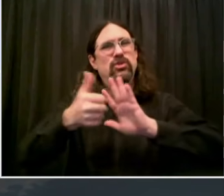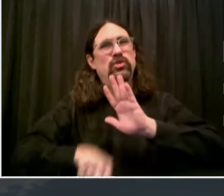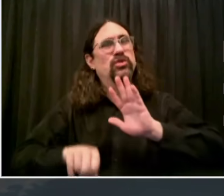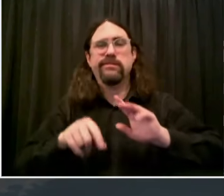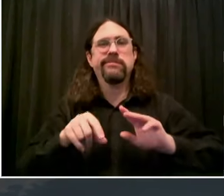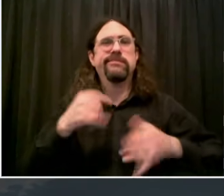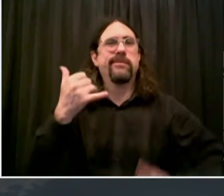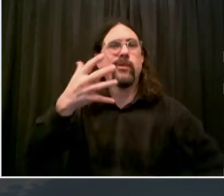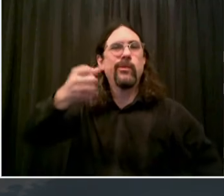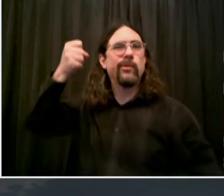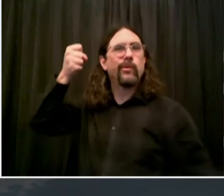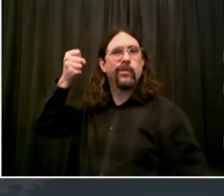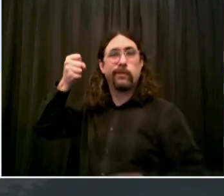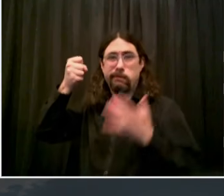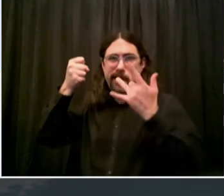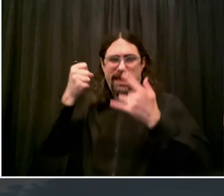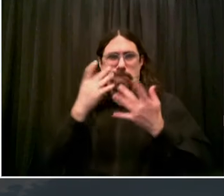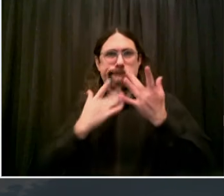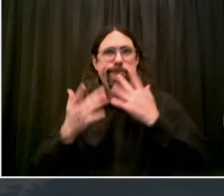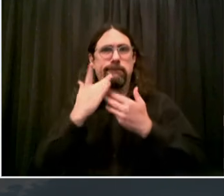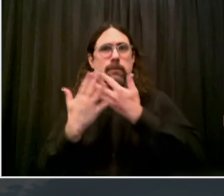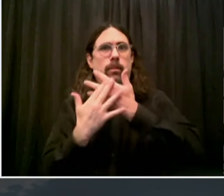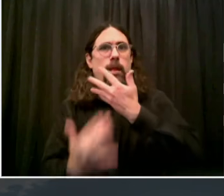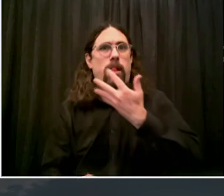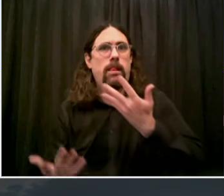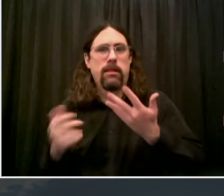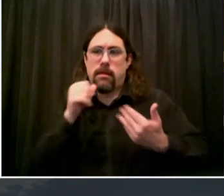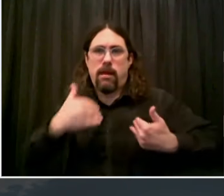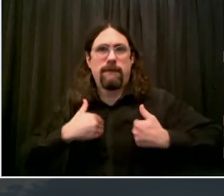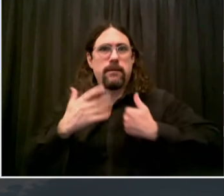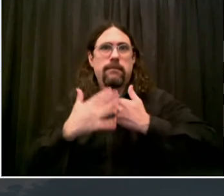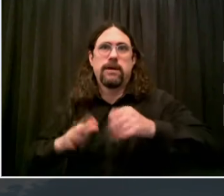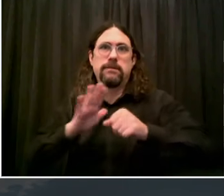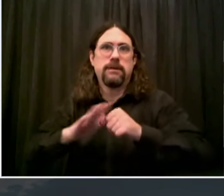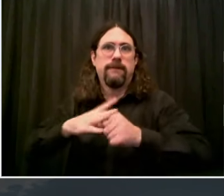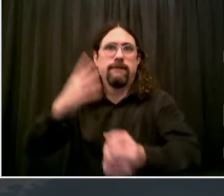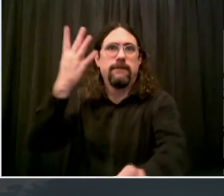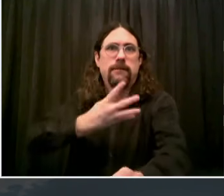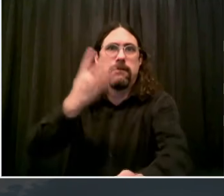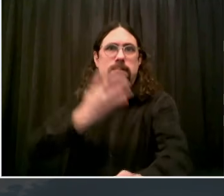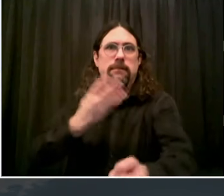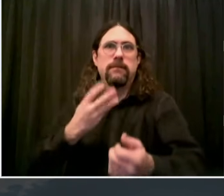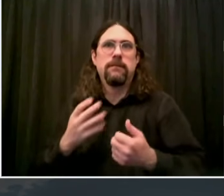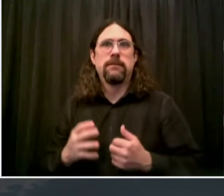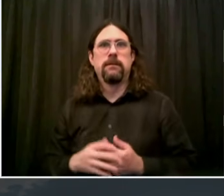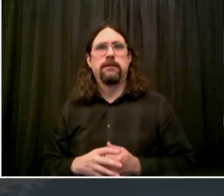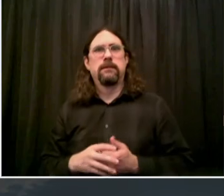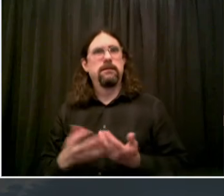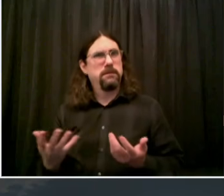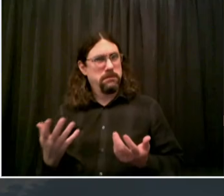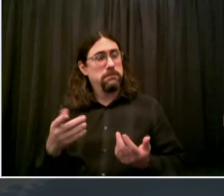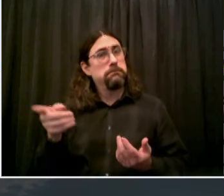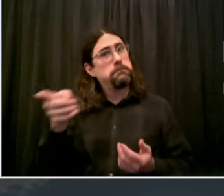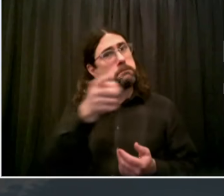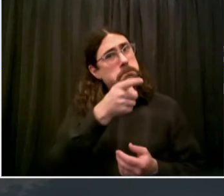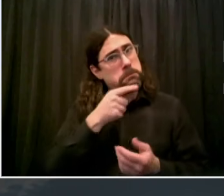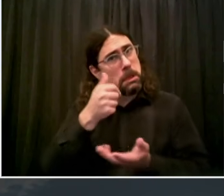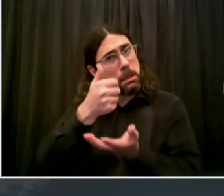BUT OTHERS CAN'T UNTIL THERE'S THE BLOOD SUPPLY. FOR ALL OF THOSE GOOD PEOPLE OUT THERE, RIGHT NOW